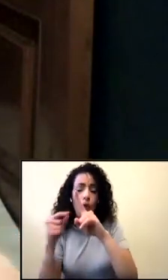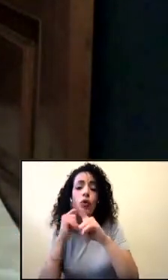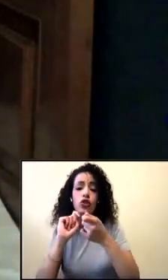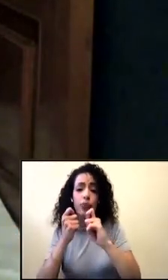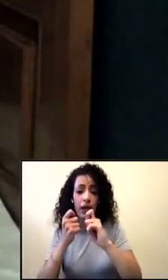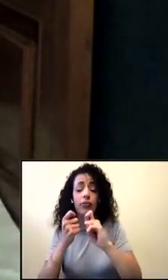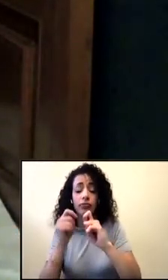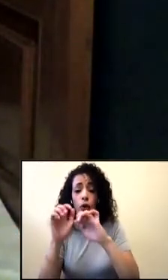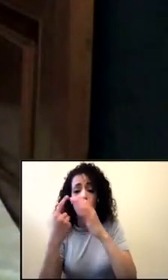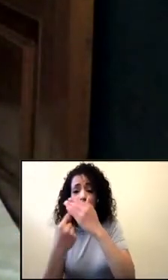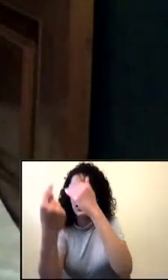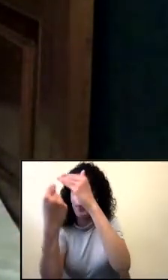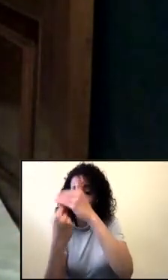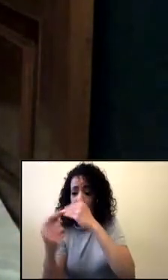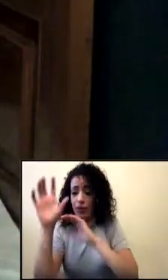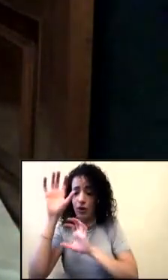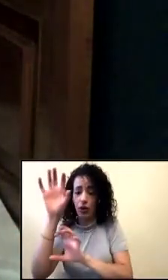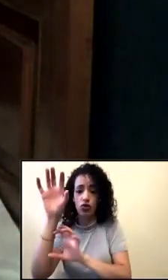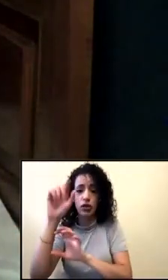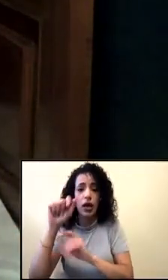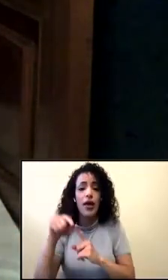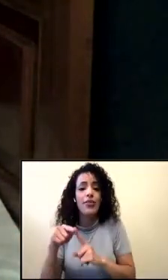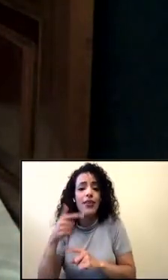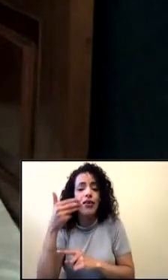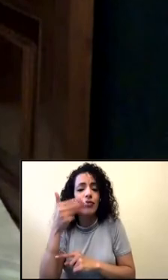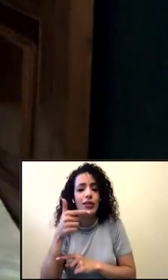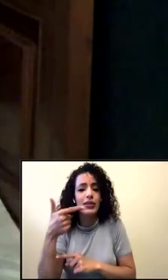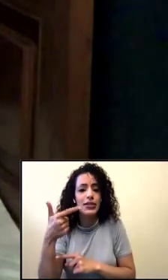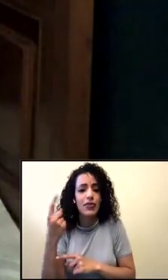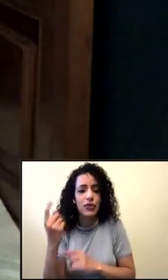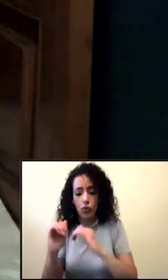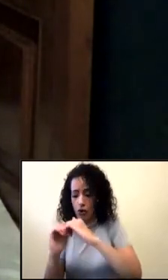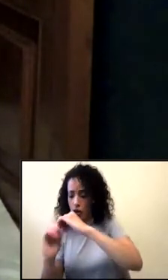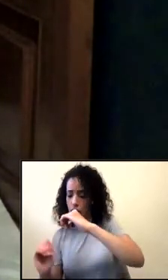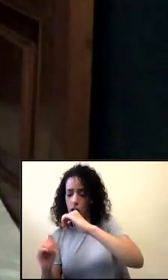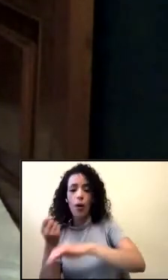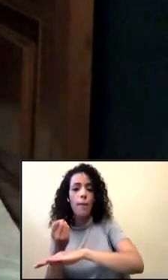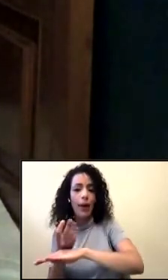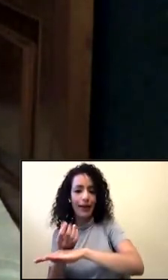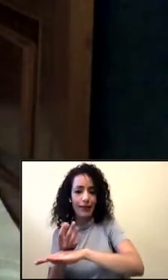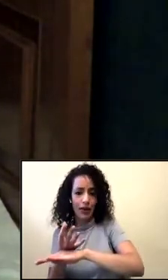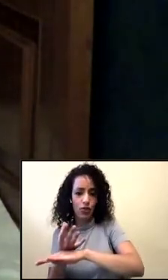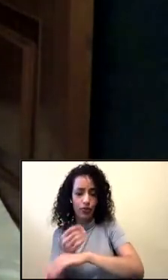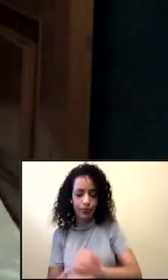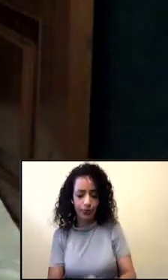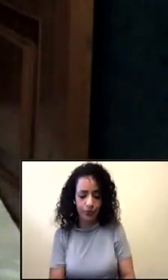and then in 1971 into Bangladesh. And for the most part, these stories have been surrendered to